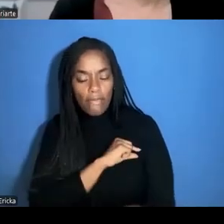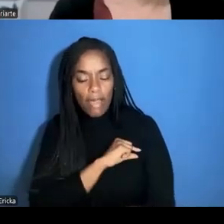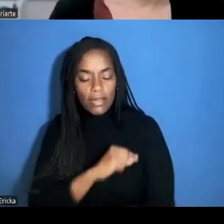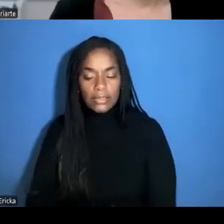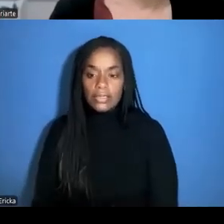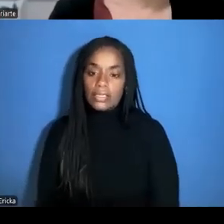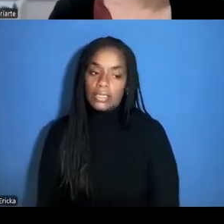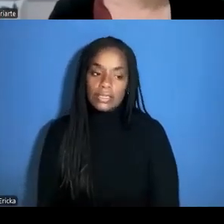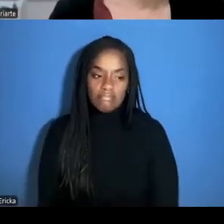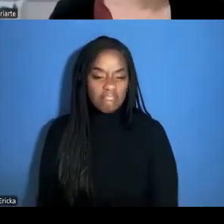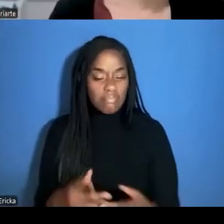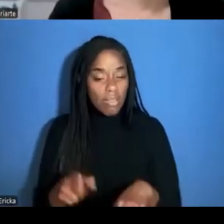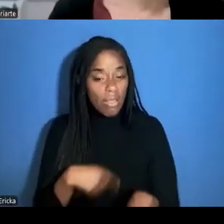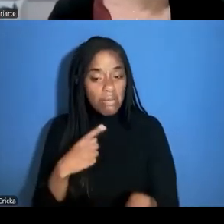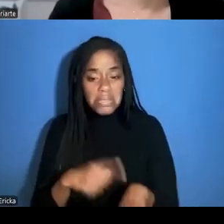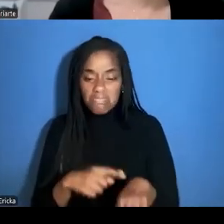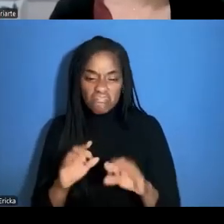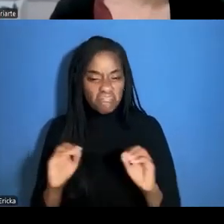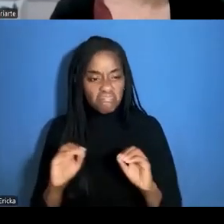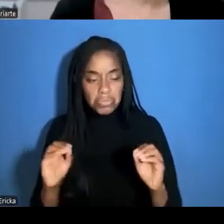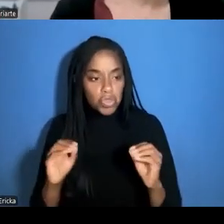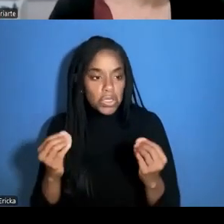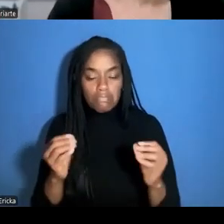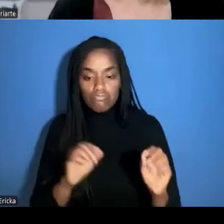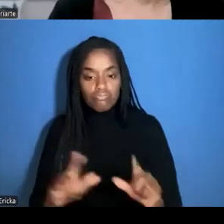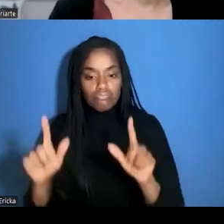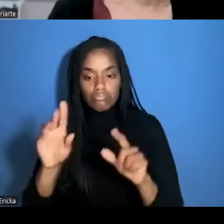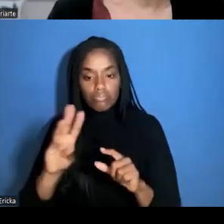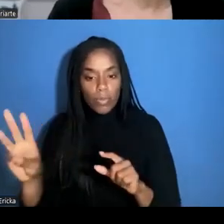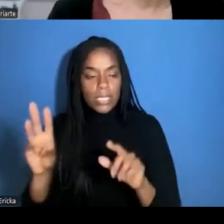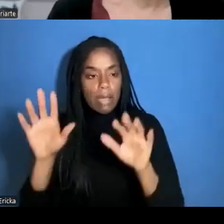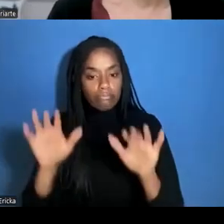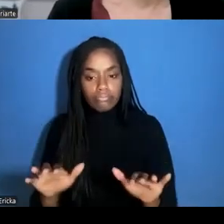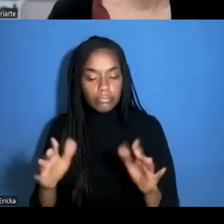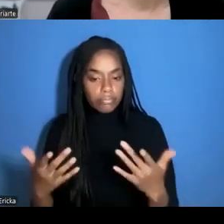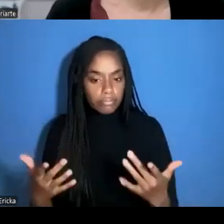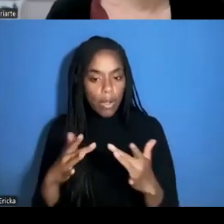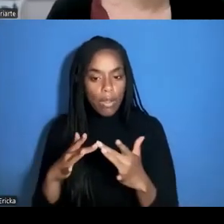Doesn't take a long time. You do it online. The person with a disability is always